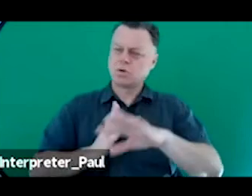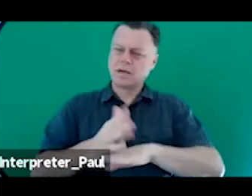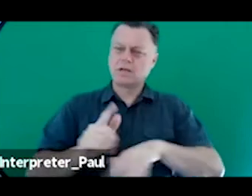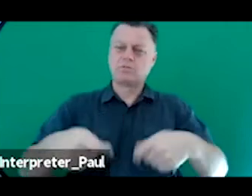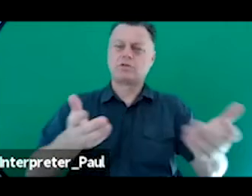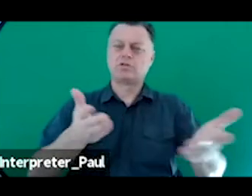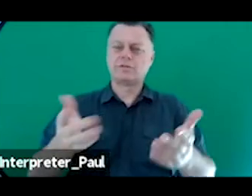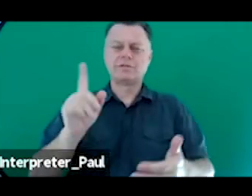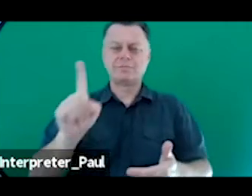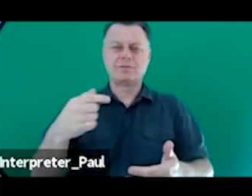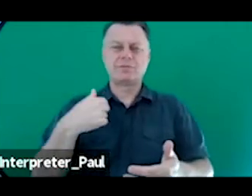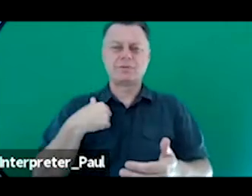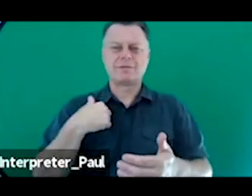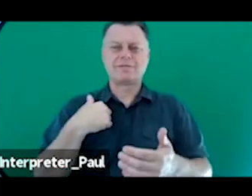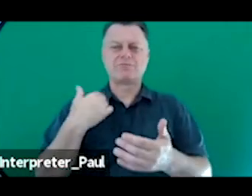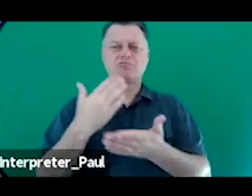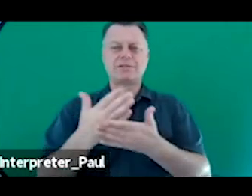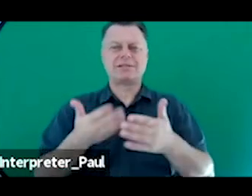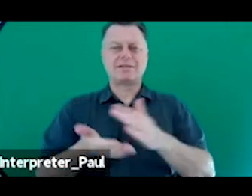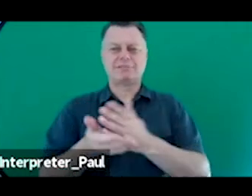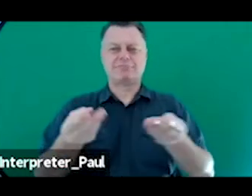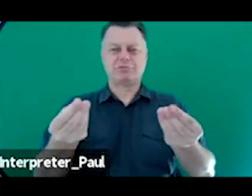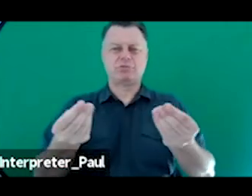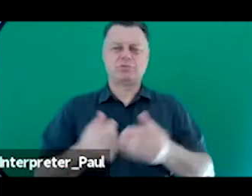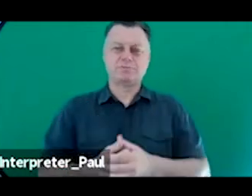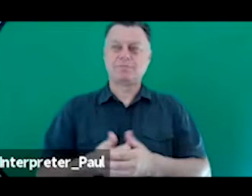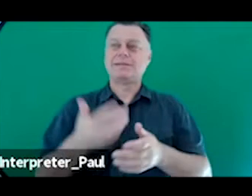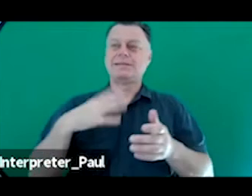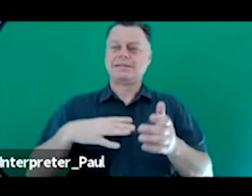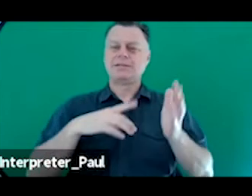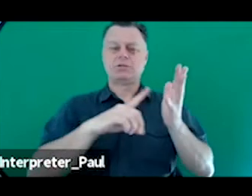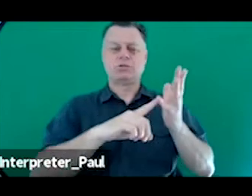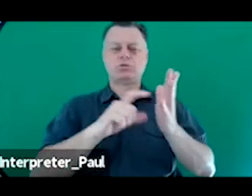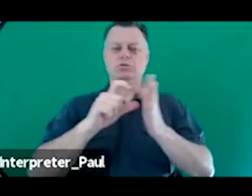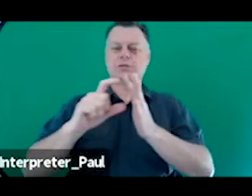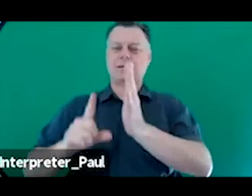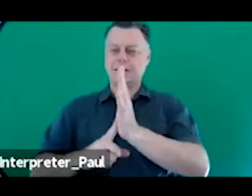but we are significantly underresourced. We need universal design for learning to be championed